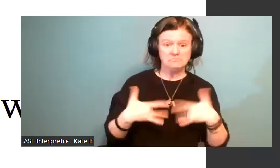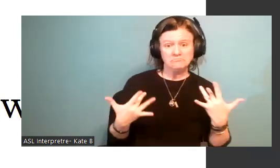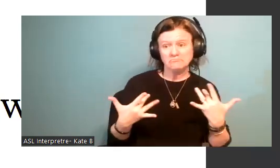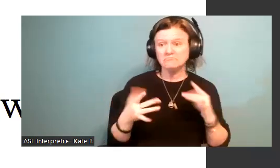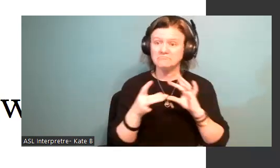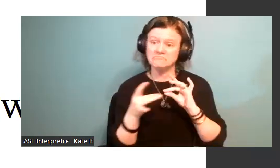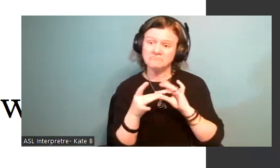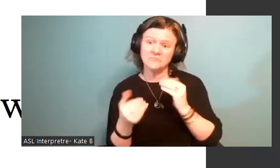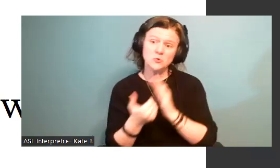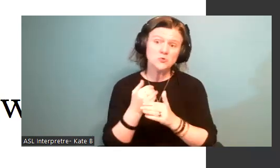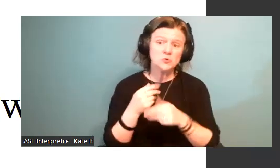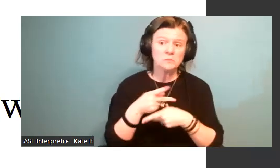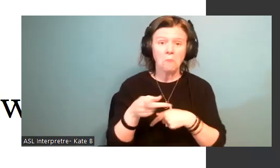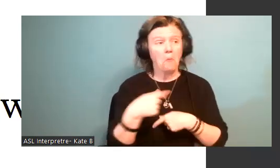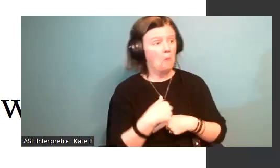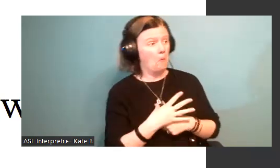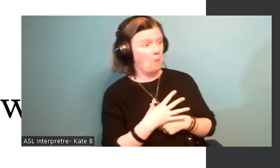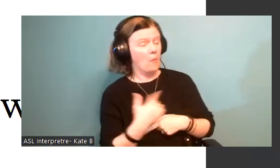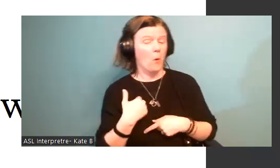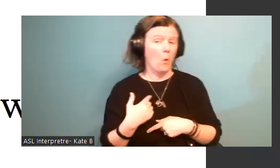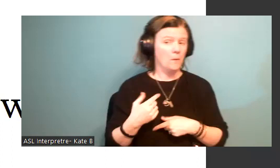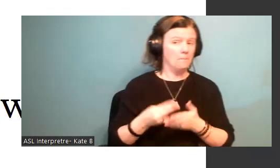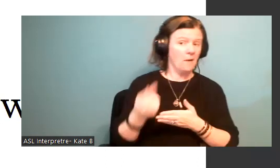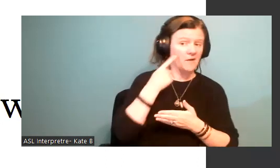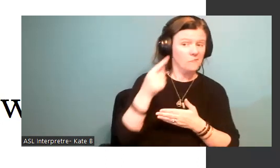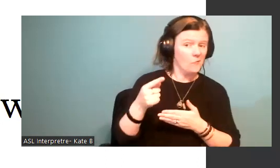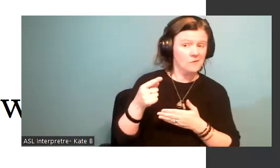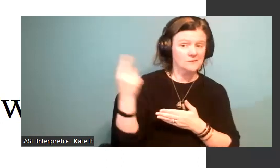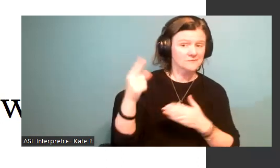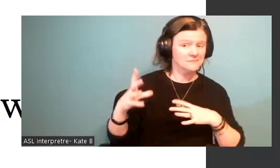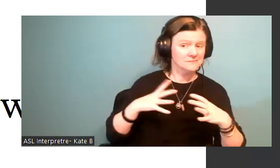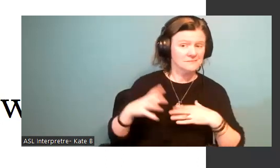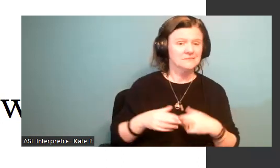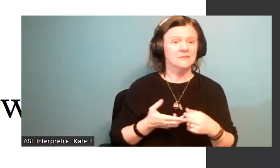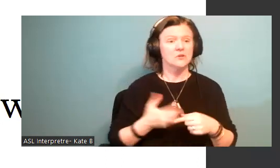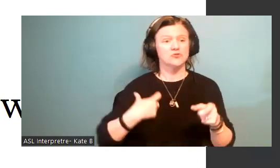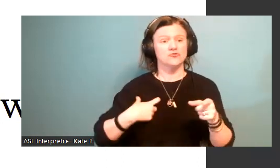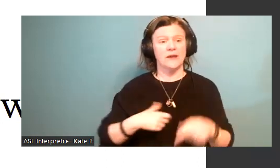covering some various blindness tech, the NFB blindness market, MDTAP and other cool, fun new